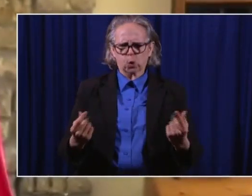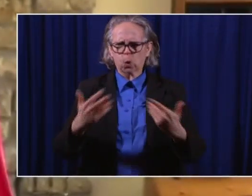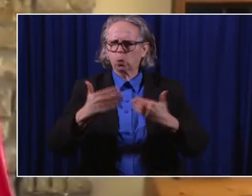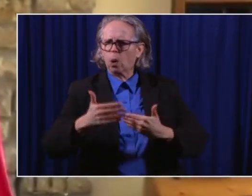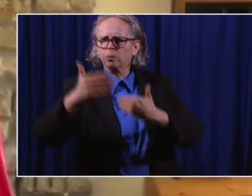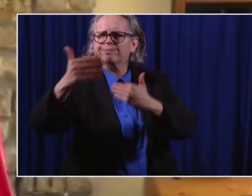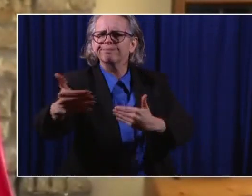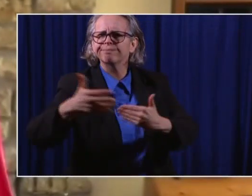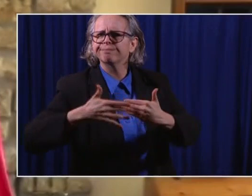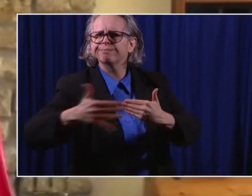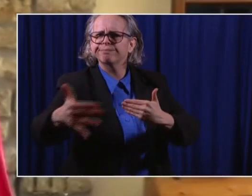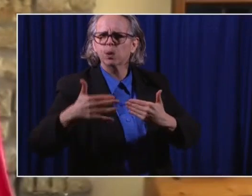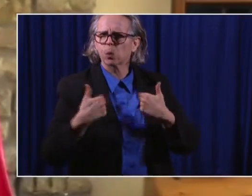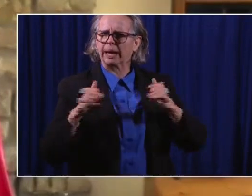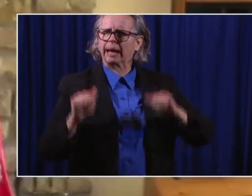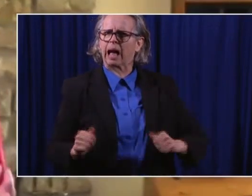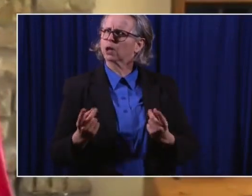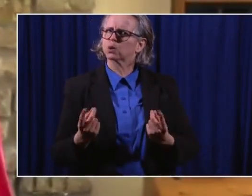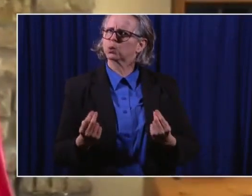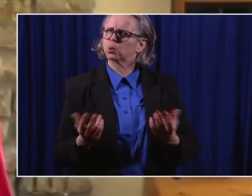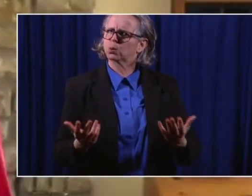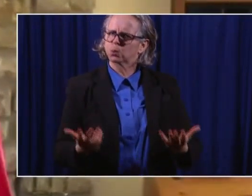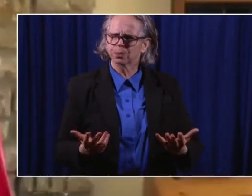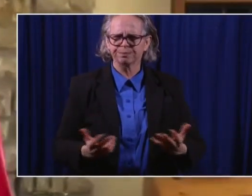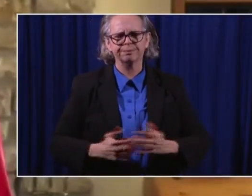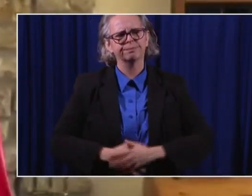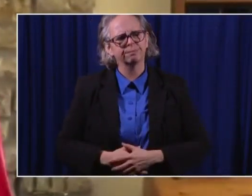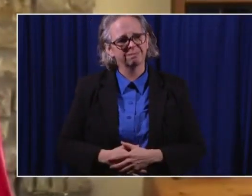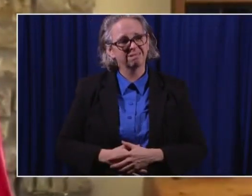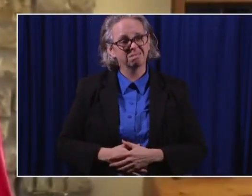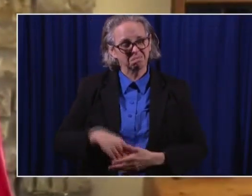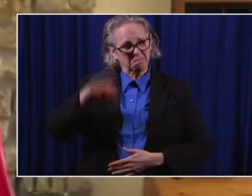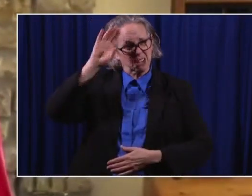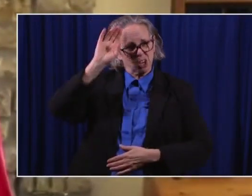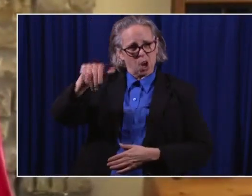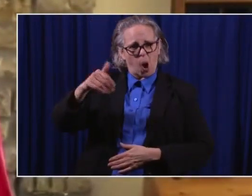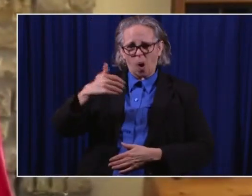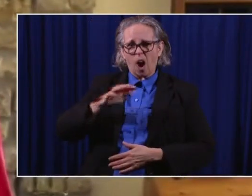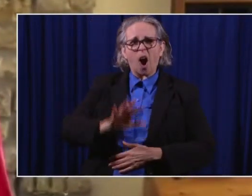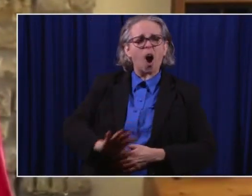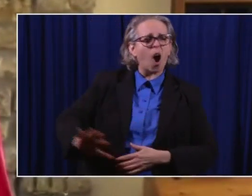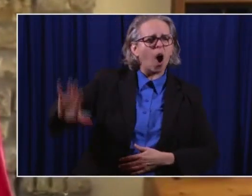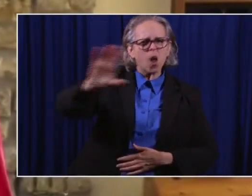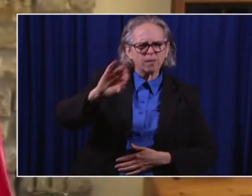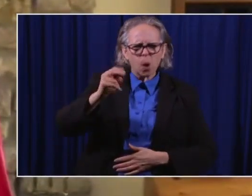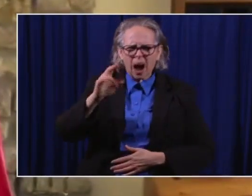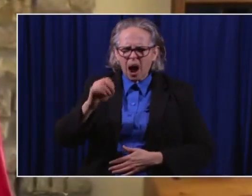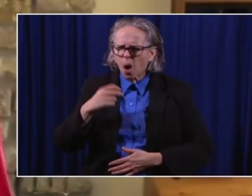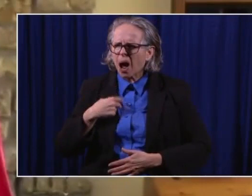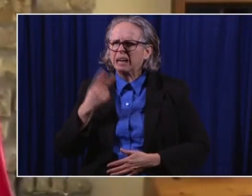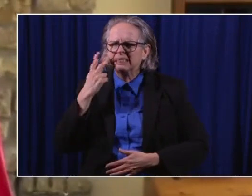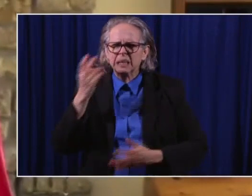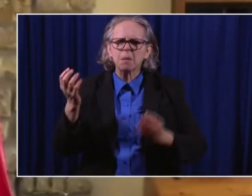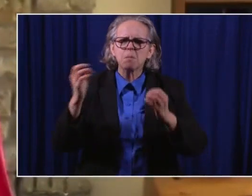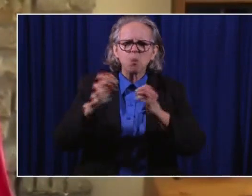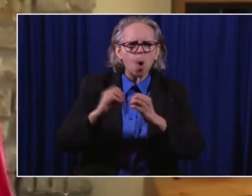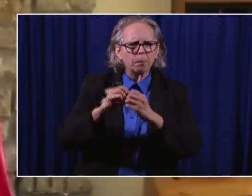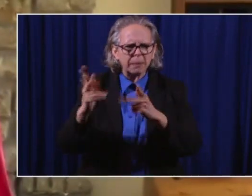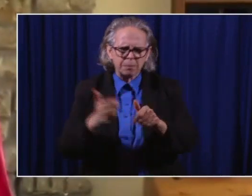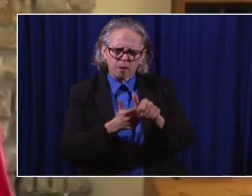WE WILL TALK ABOUT SOME OF THE THINGS. WE ARE ALREADY STARTING TO DO